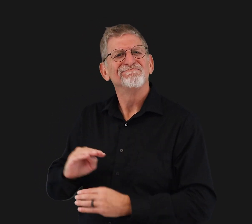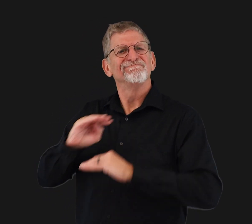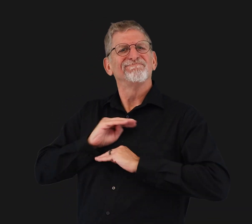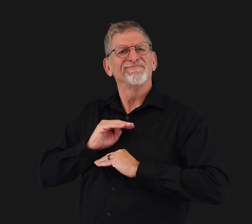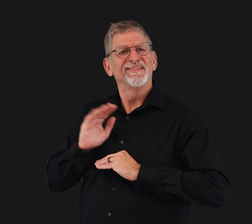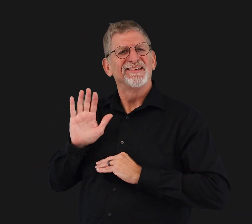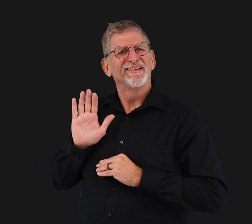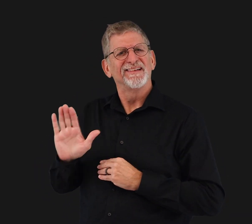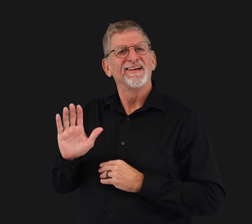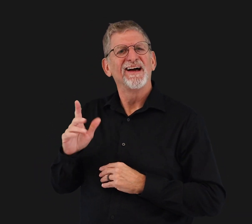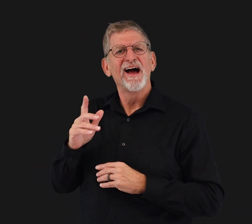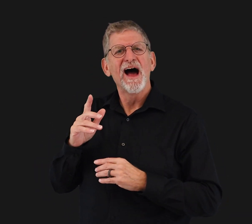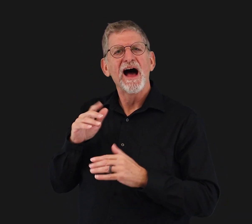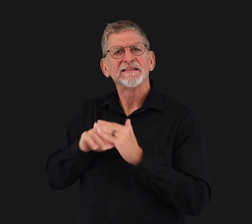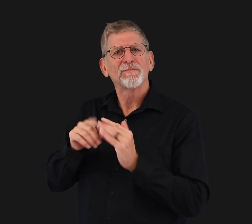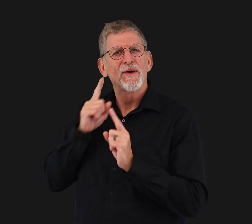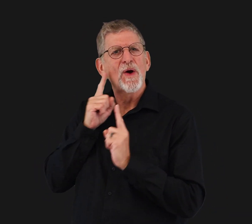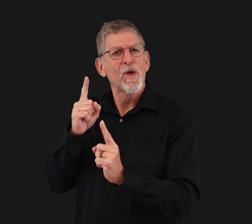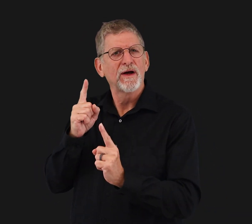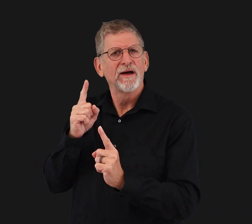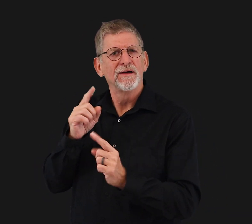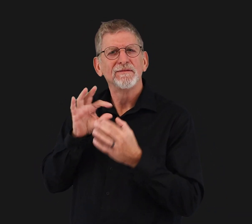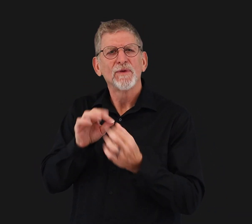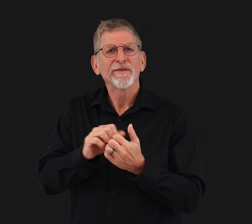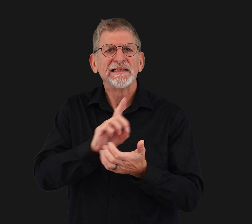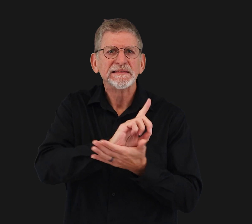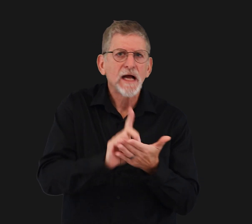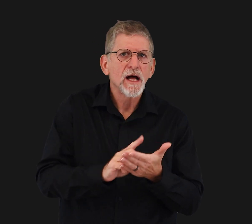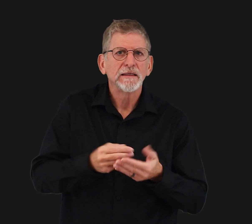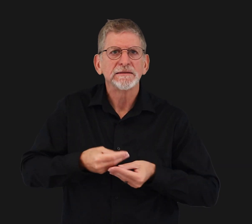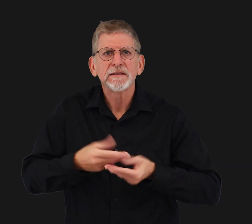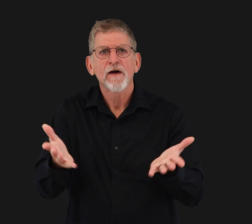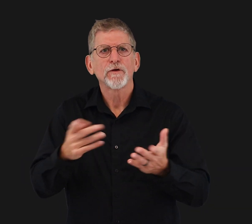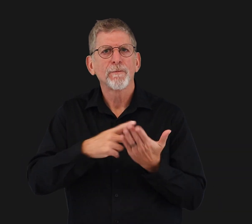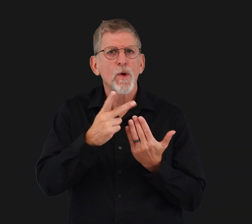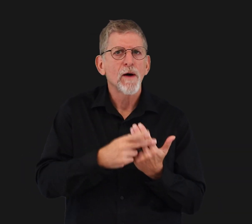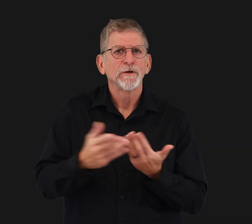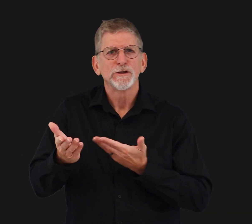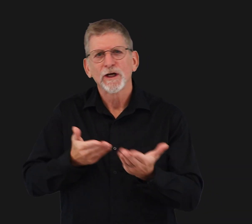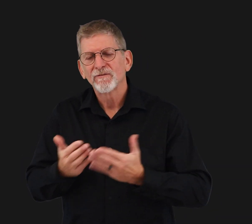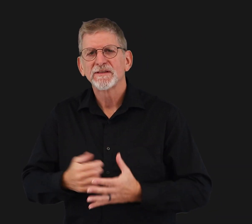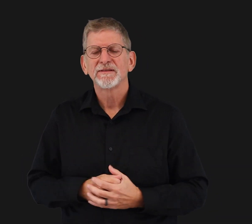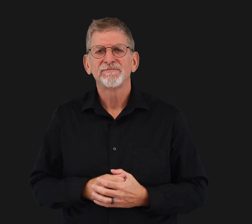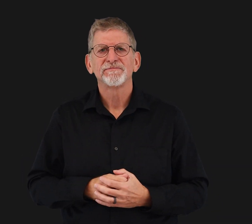achieve our accessibility goals for the design and delivery of our programs and services.